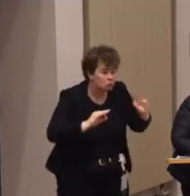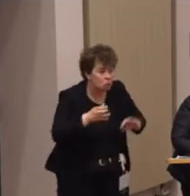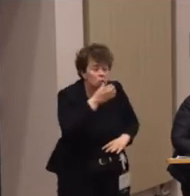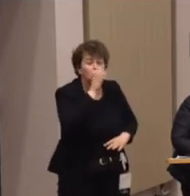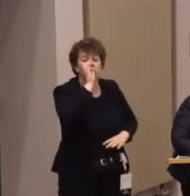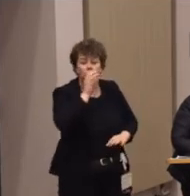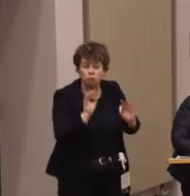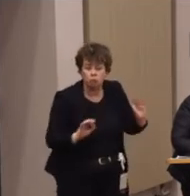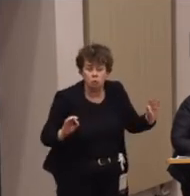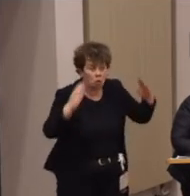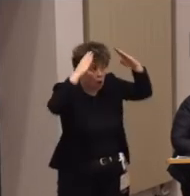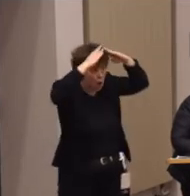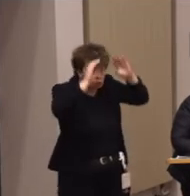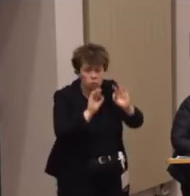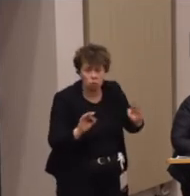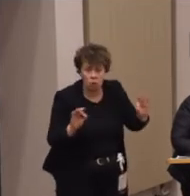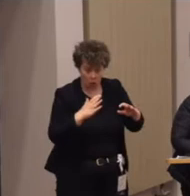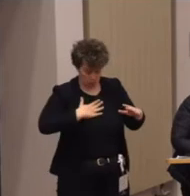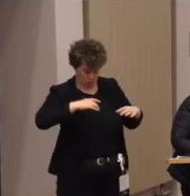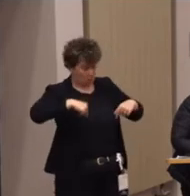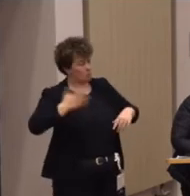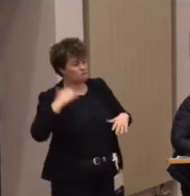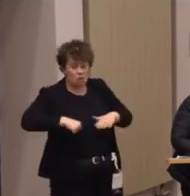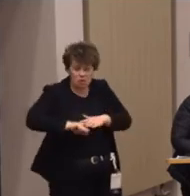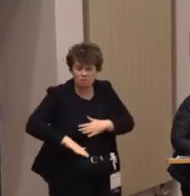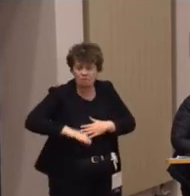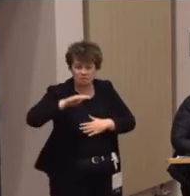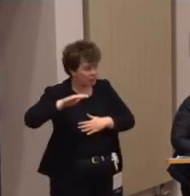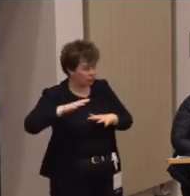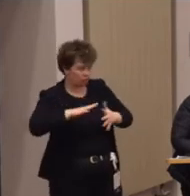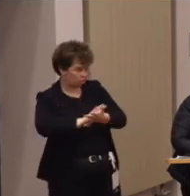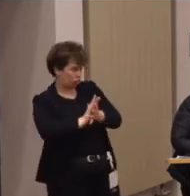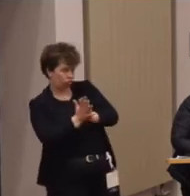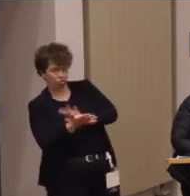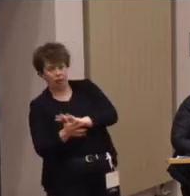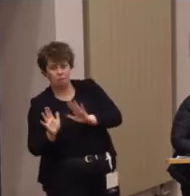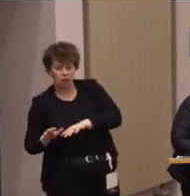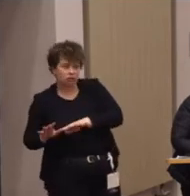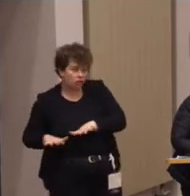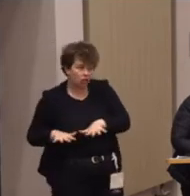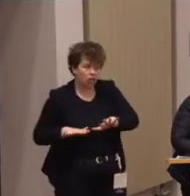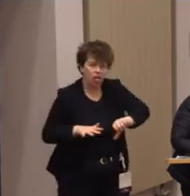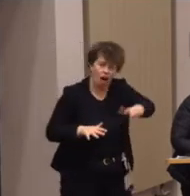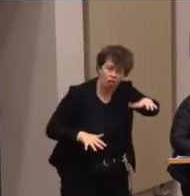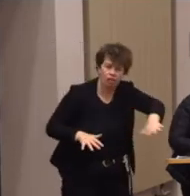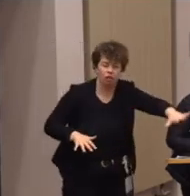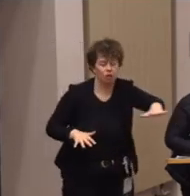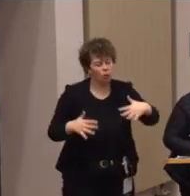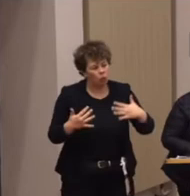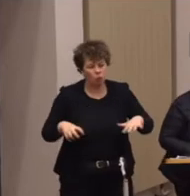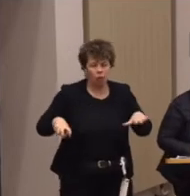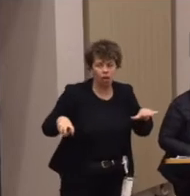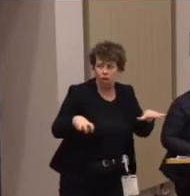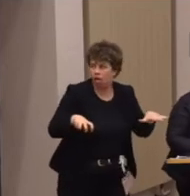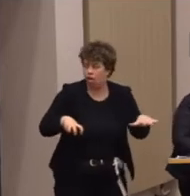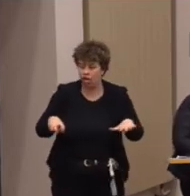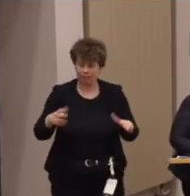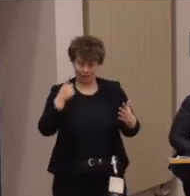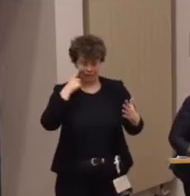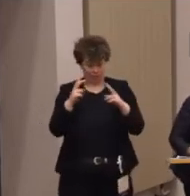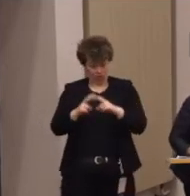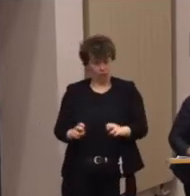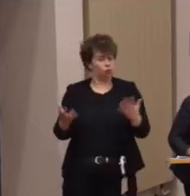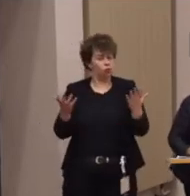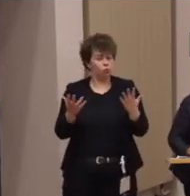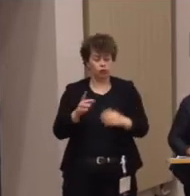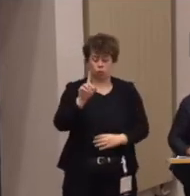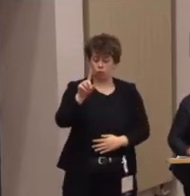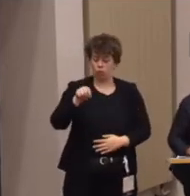housing and forced inter‑migration. The study shows that only 1.1 per cent indigenous